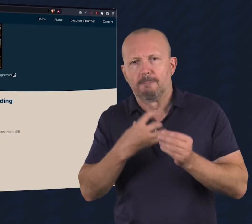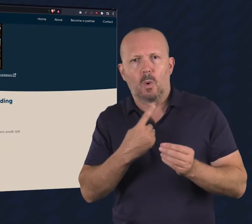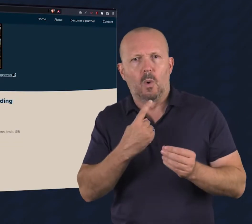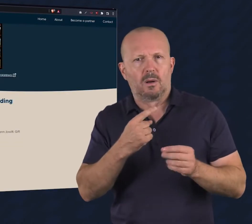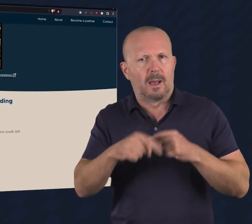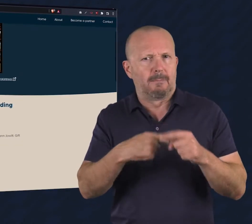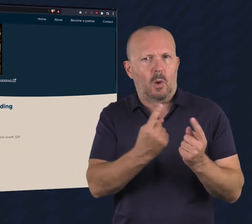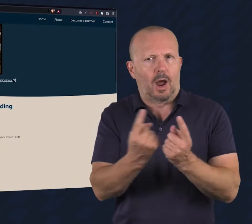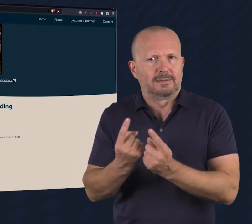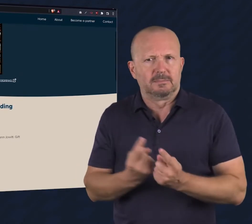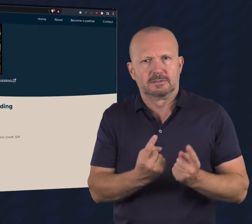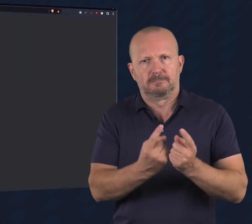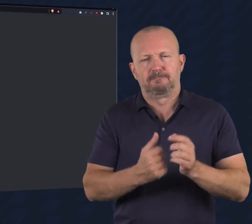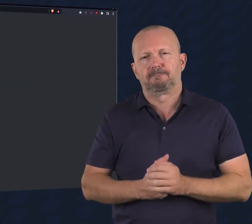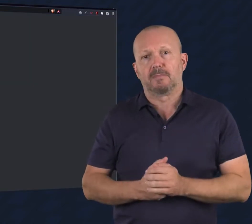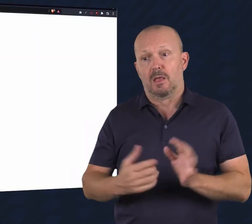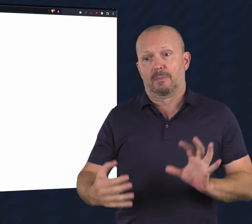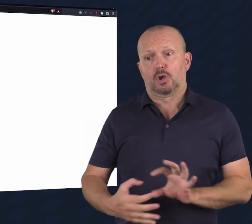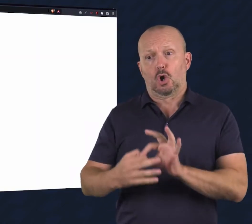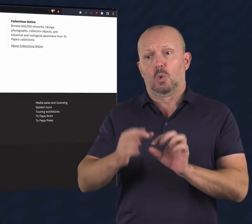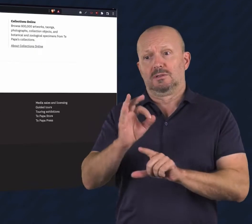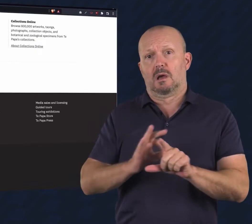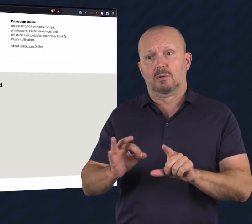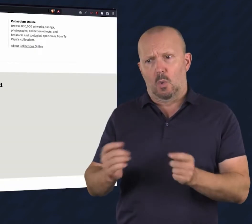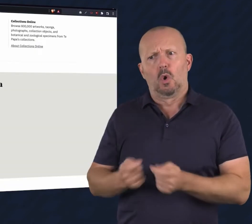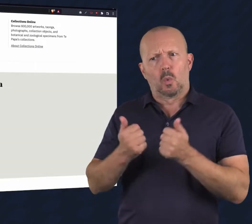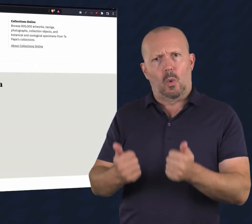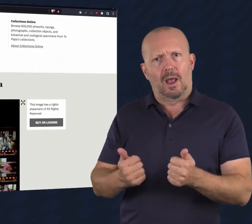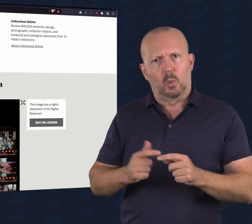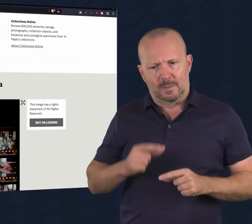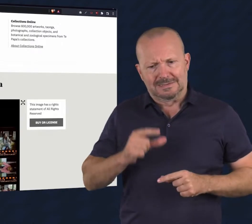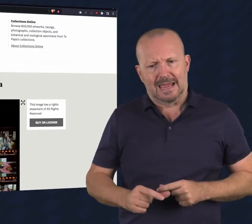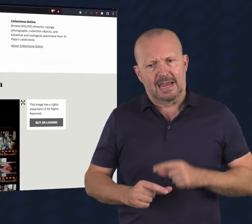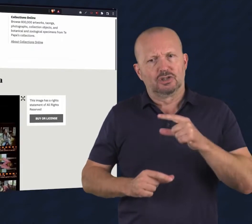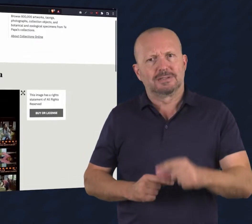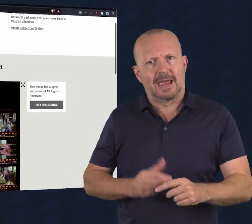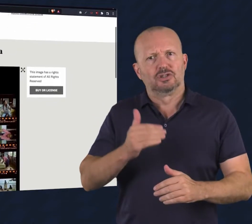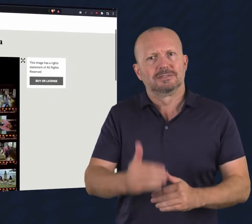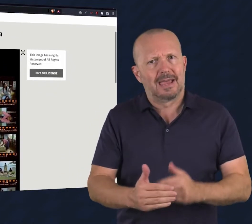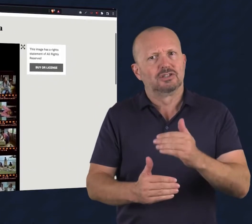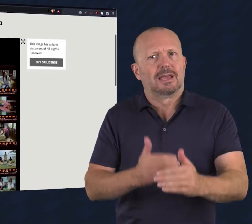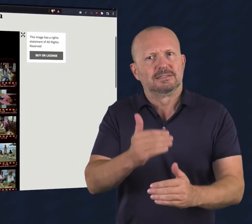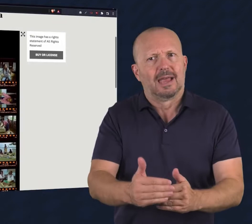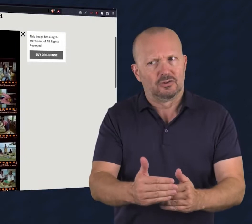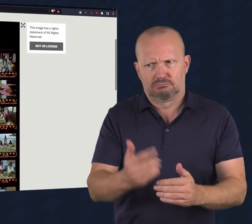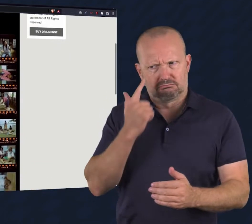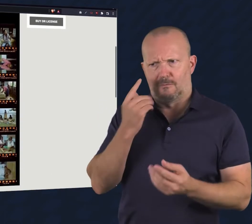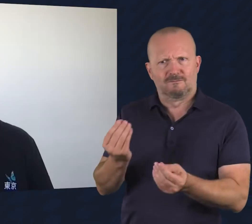The co-design process worked very well with our iterative approach, and we quickly saw the value of bringing the stakeholders into the design process.